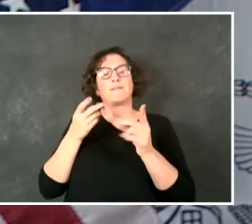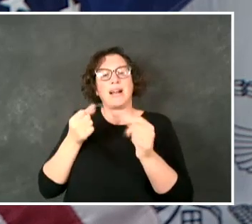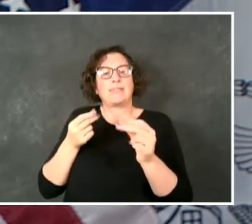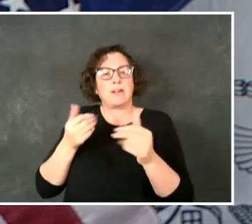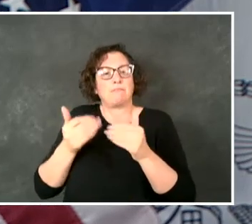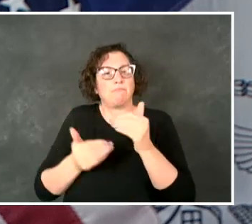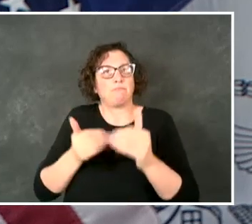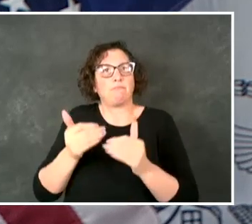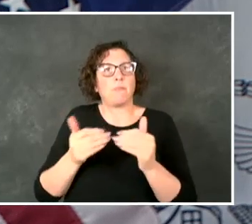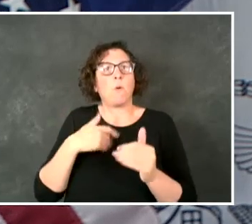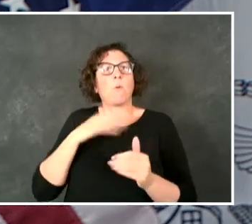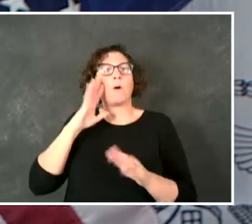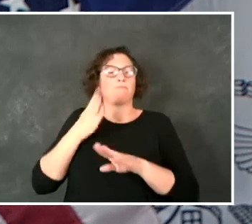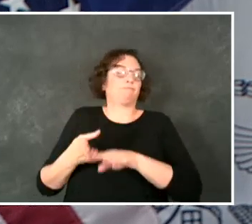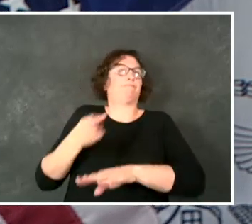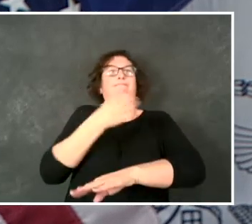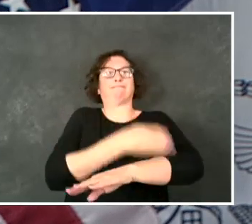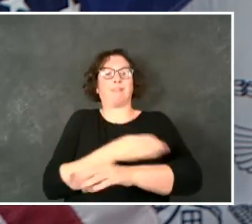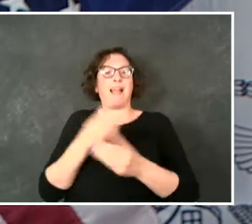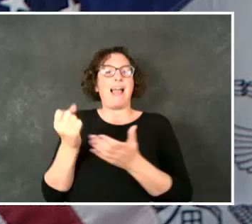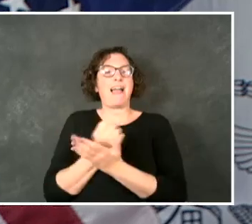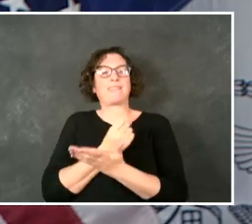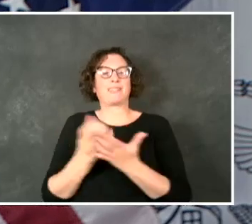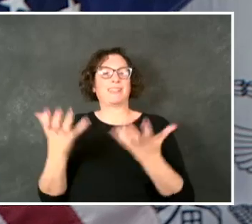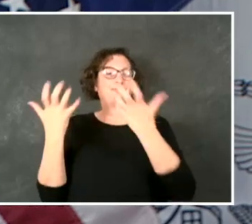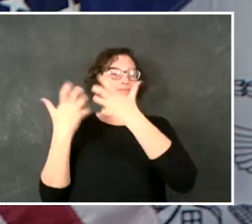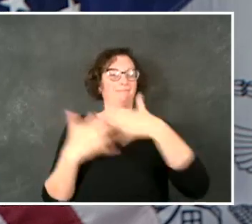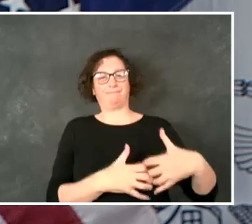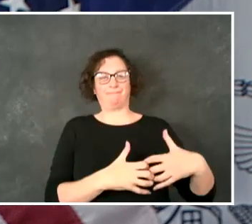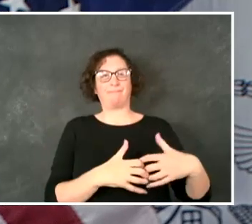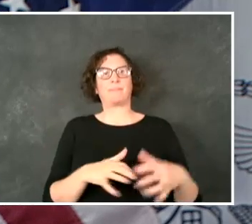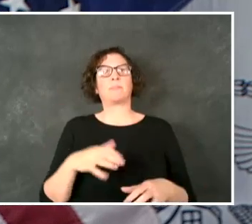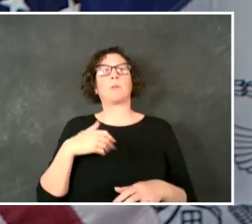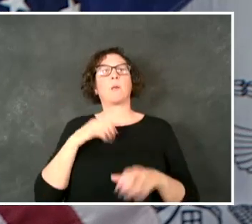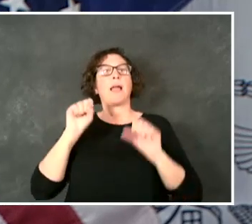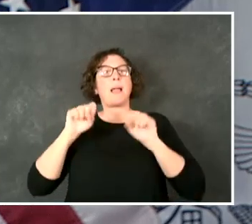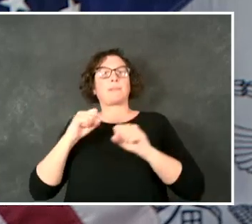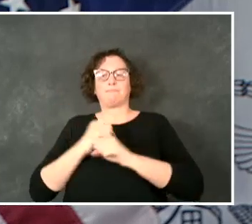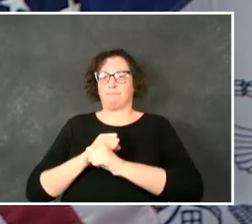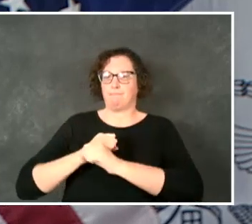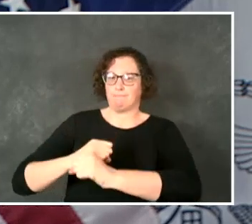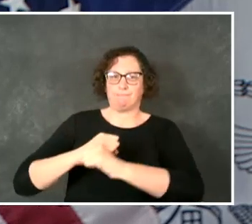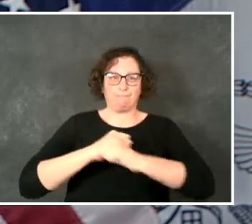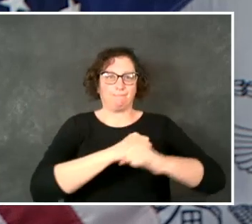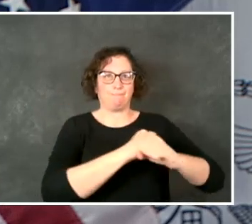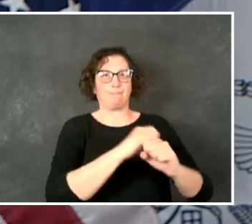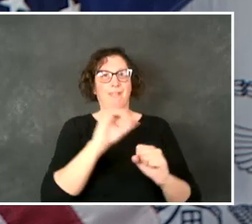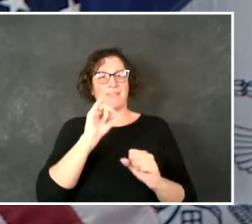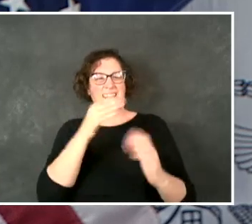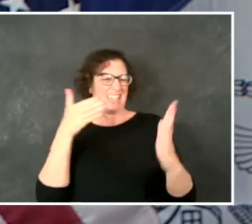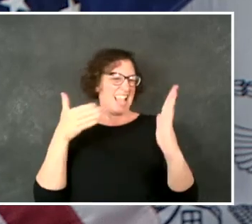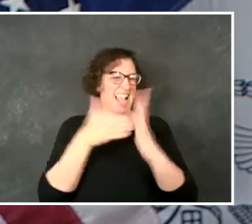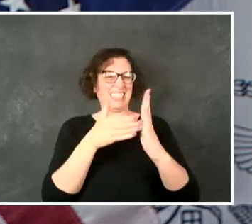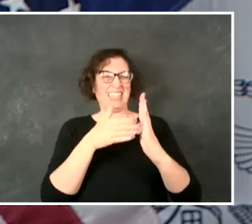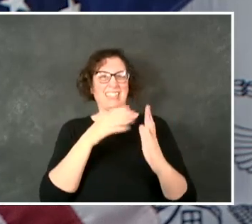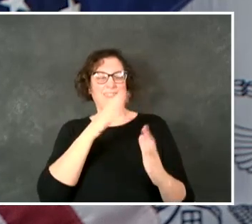FASTER AYW IS GOING TO IMPROVE EVERYTHING. IT'S GOING TO ALLOW US TO FIGHT BACK BETTER AND